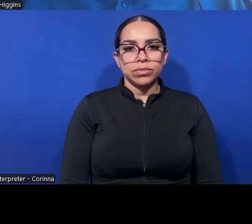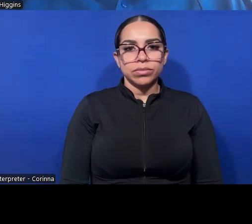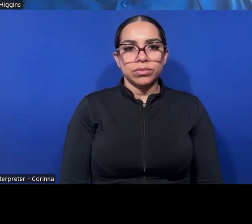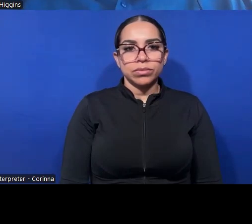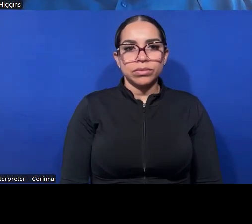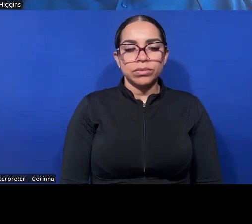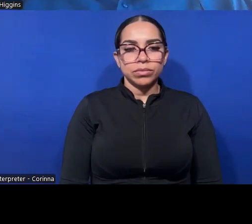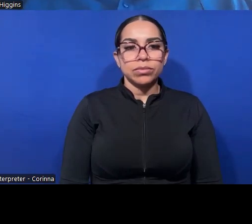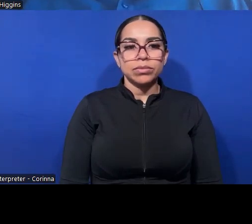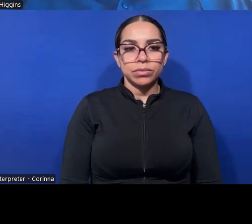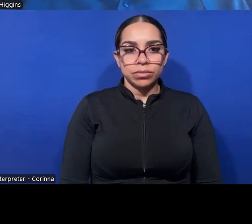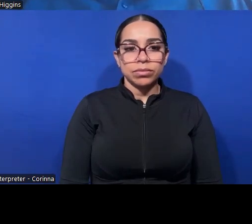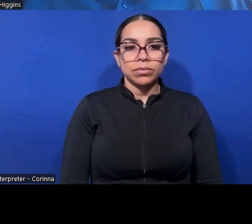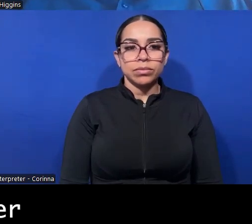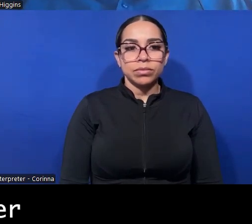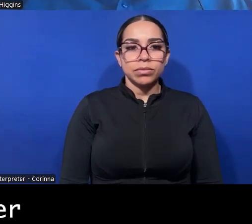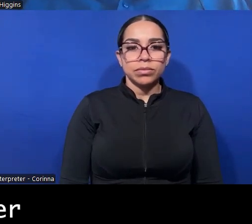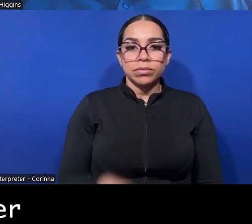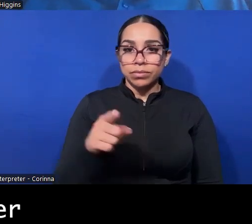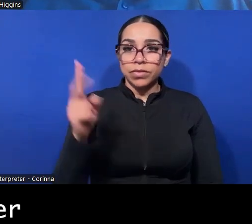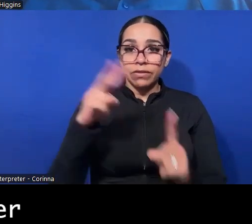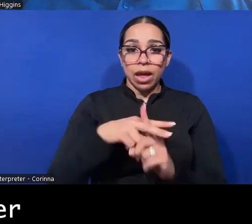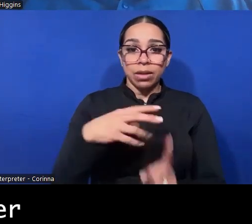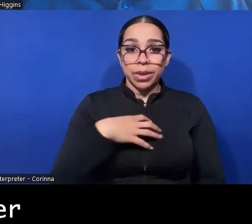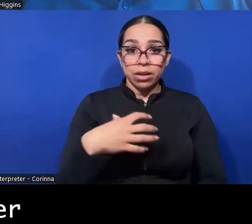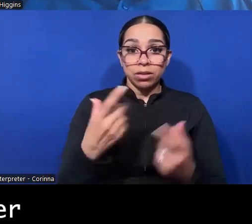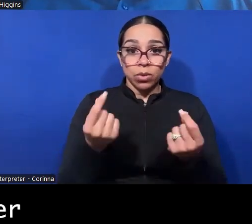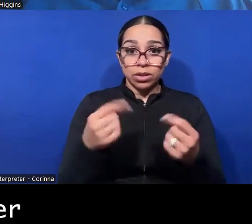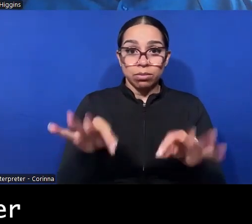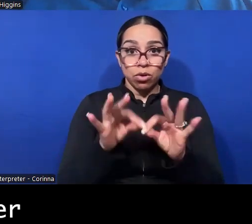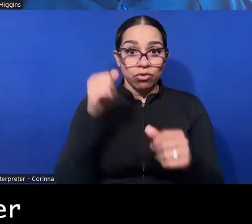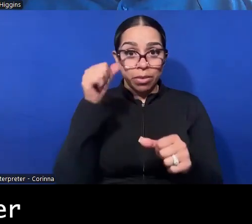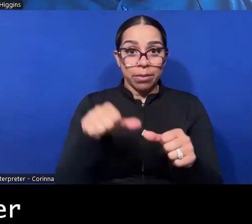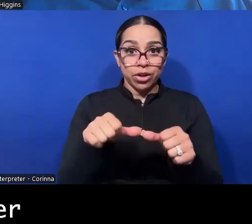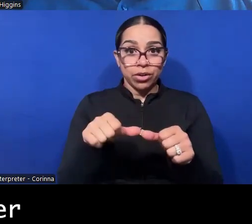So when you're filing appeal, important things to remember is that you, when you're filing appeal,